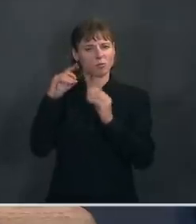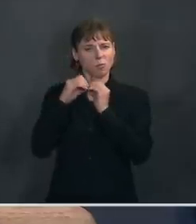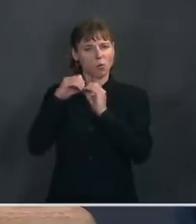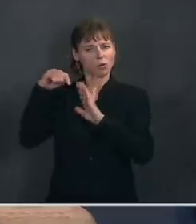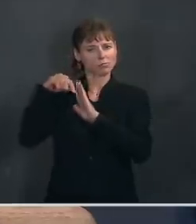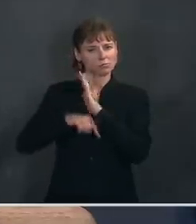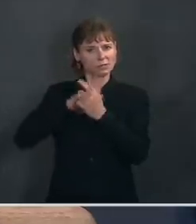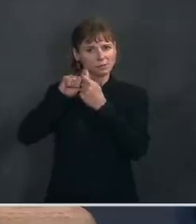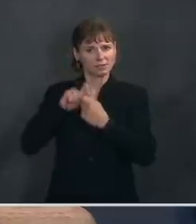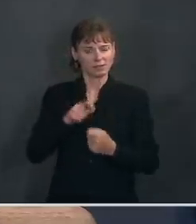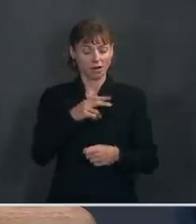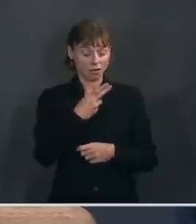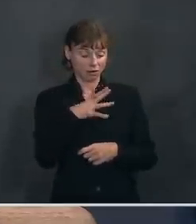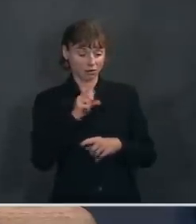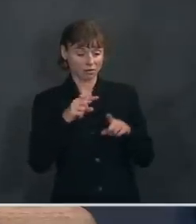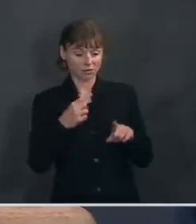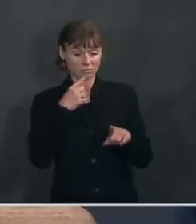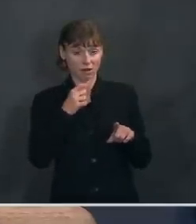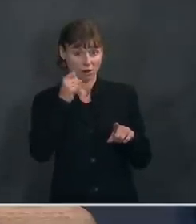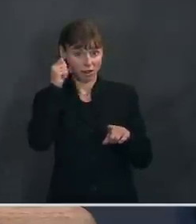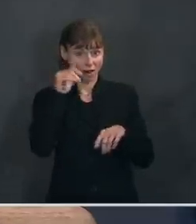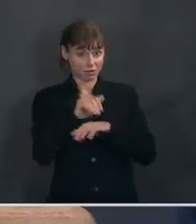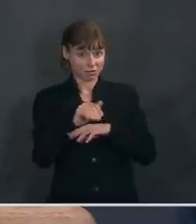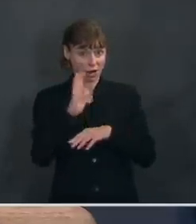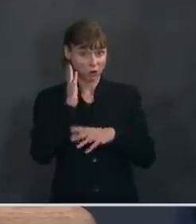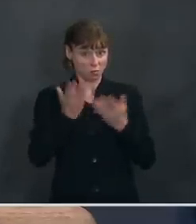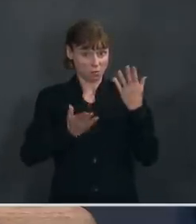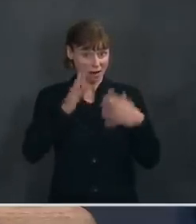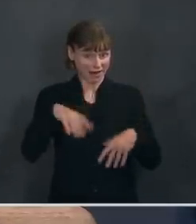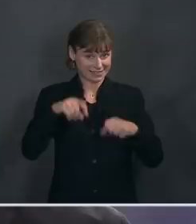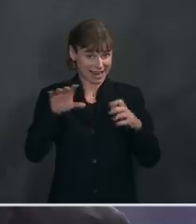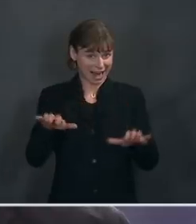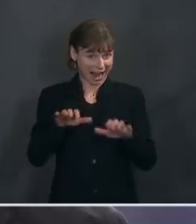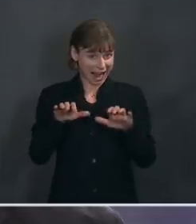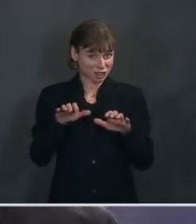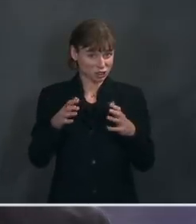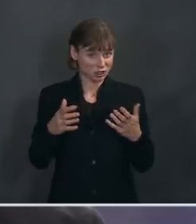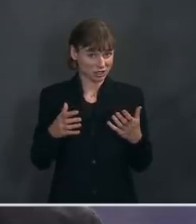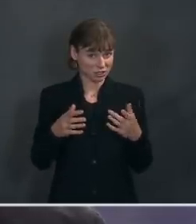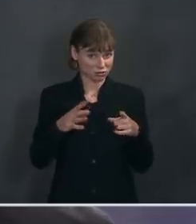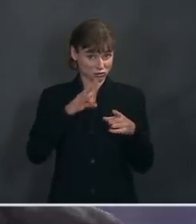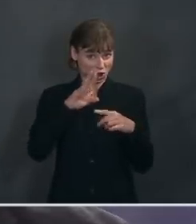in your statement last night, when you said you might take action, you referred to it as Burma and Myanmar.